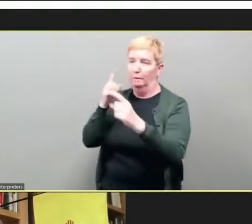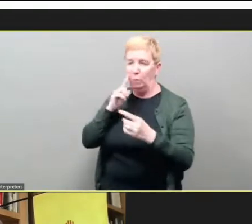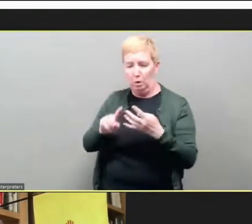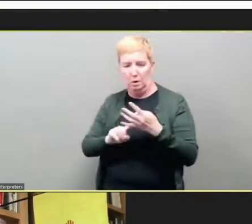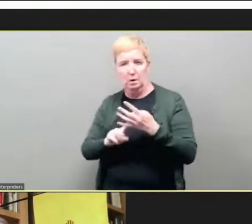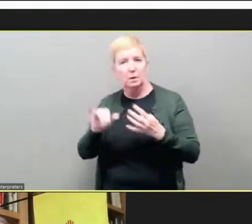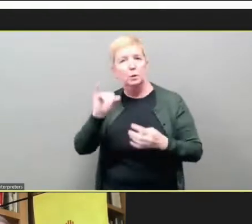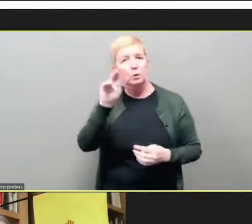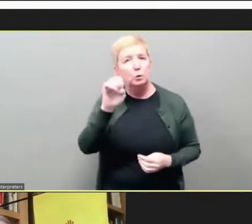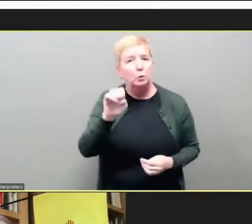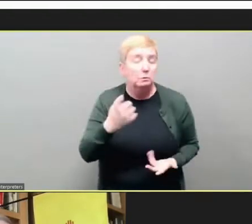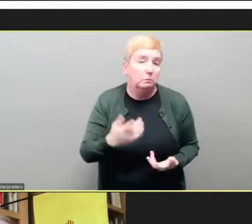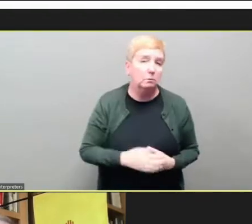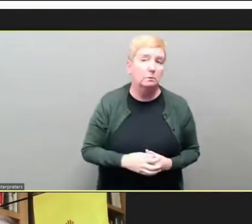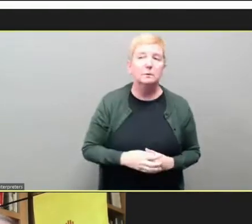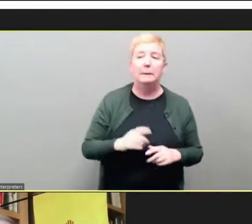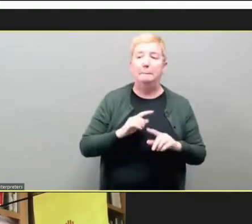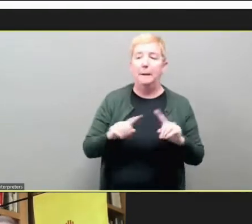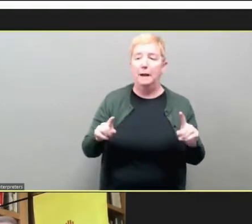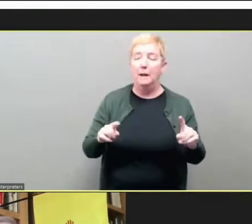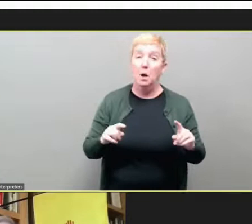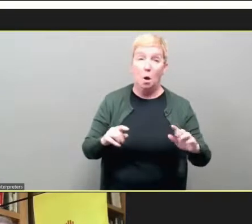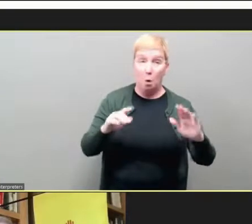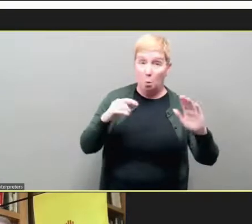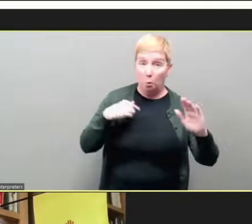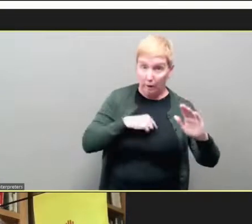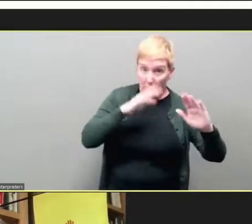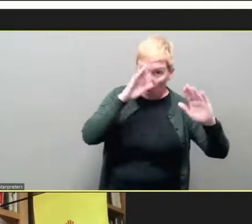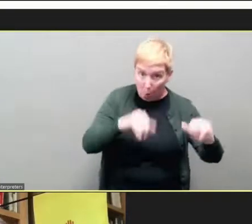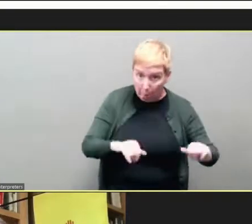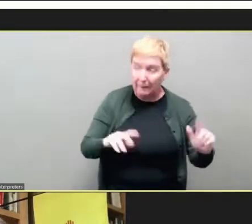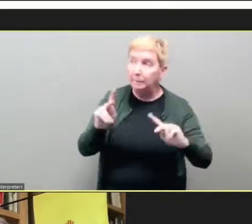hopefully there will be a rush of people as a result of having those